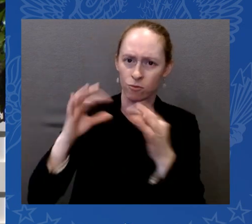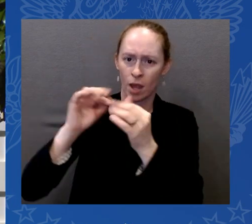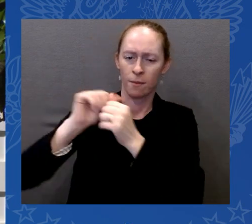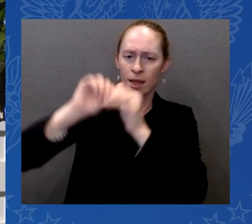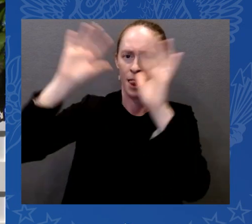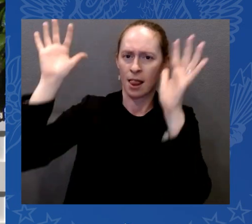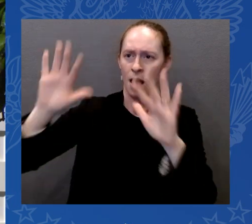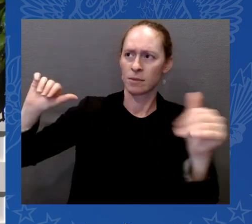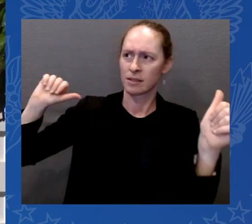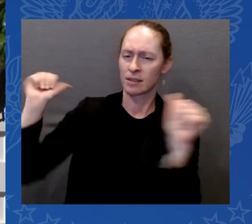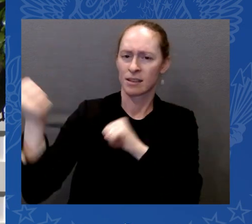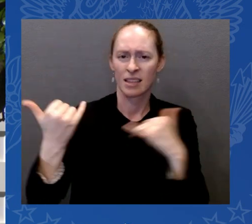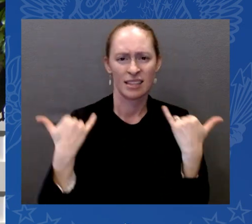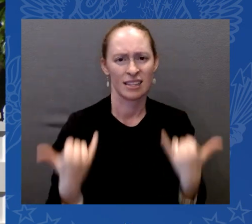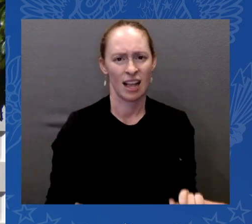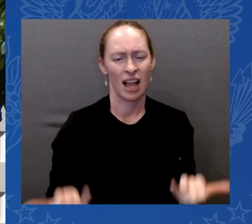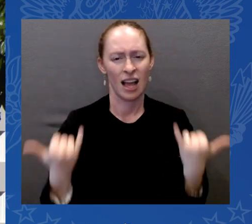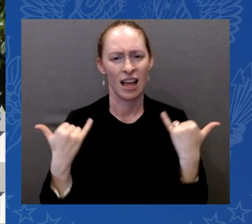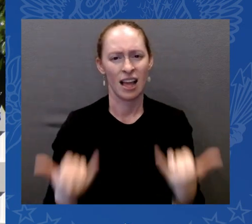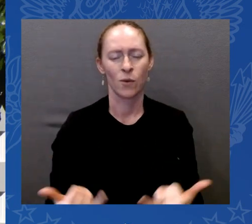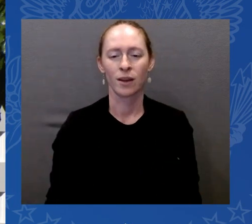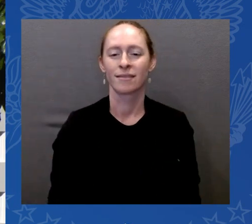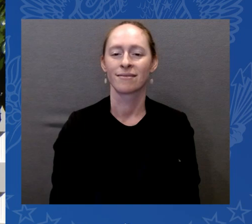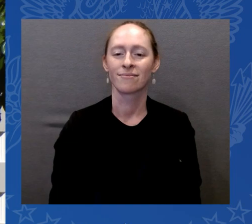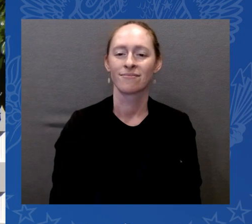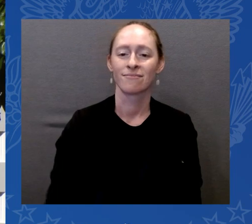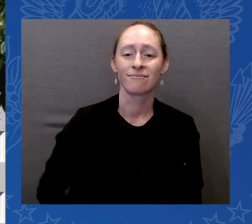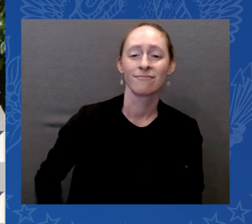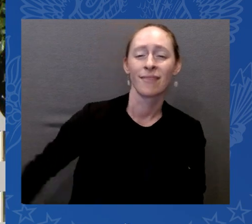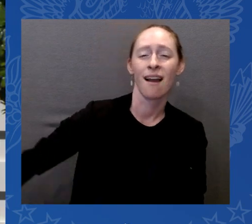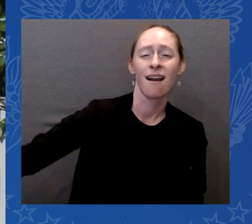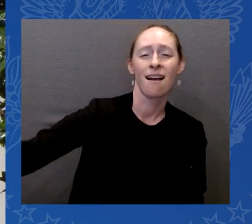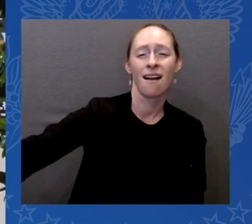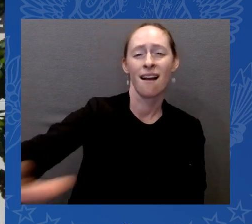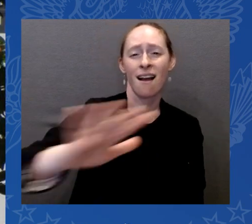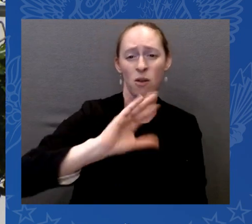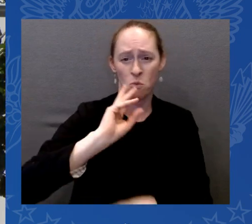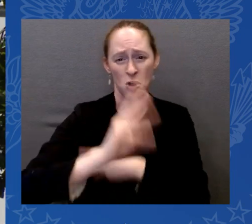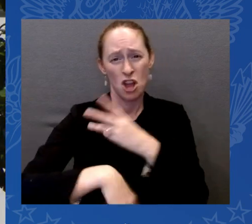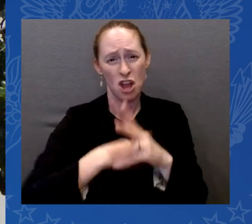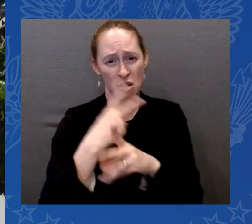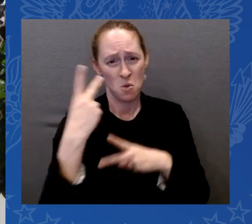And that's not hyperbole, that's a fact. And we're going to build a future -- the future --